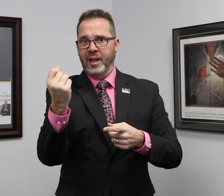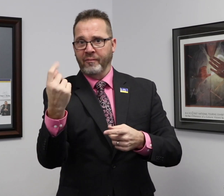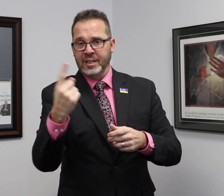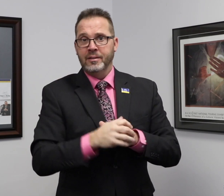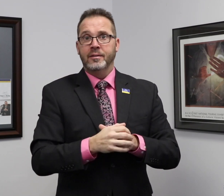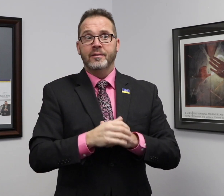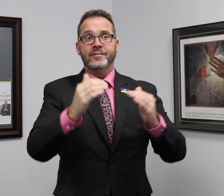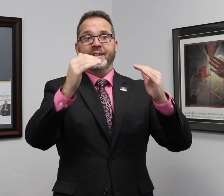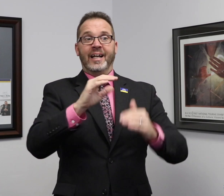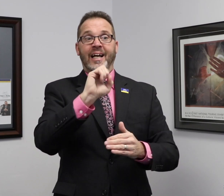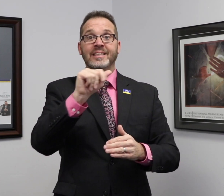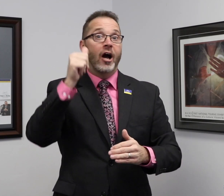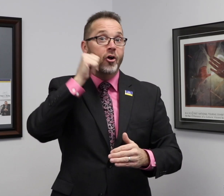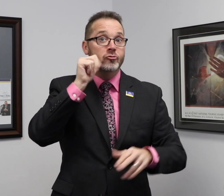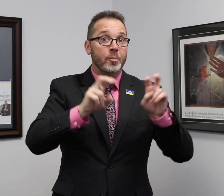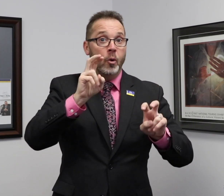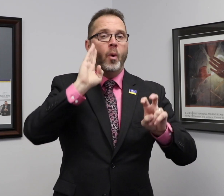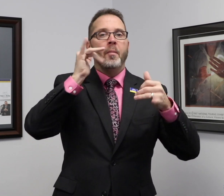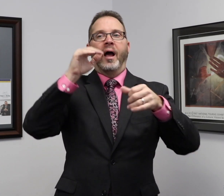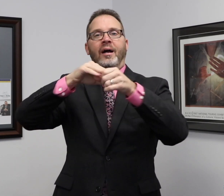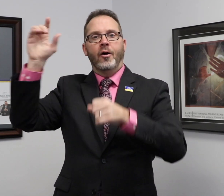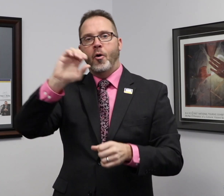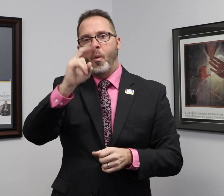The ESDAA girls’ tournament will be in Ohio